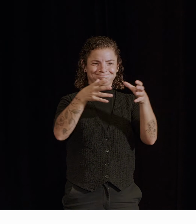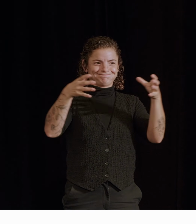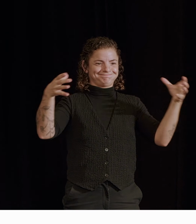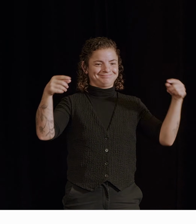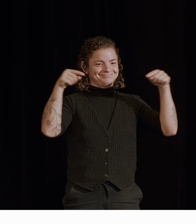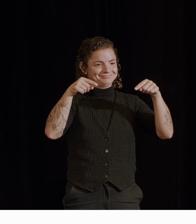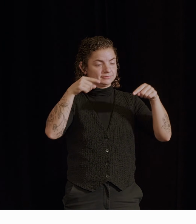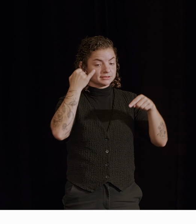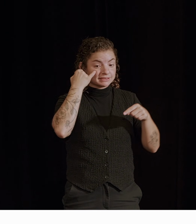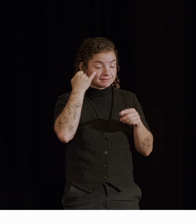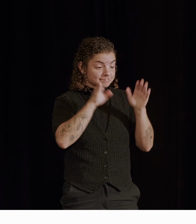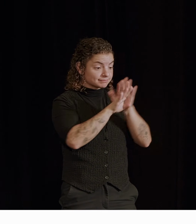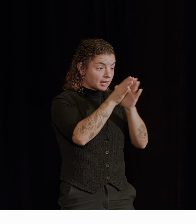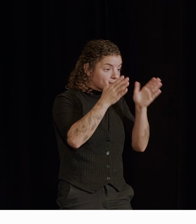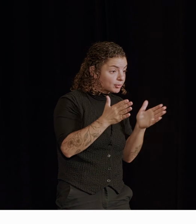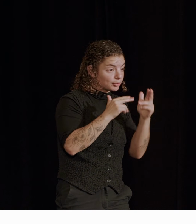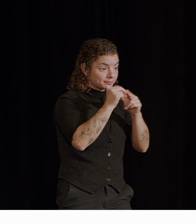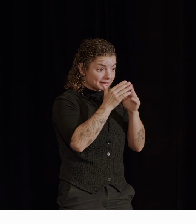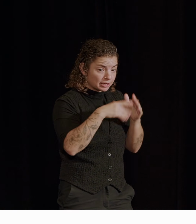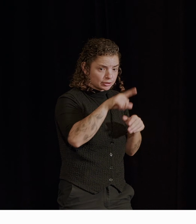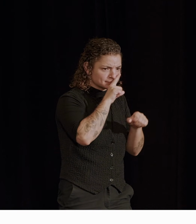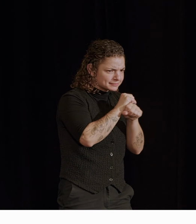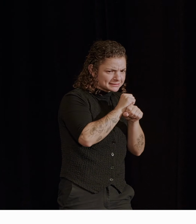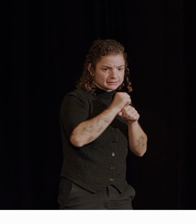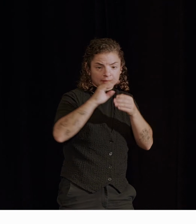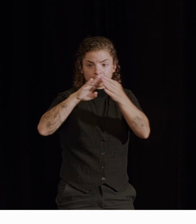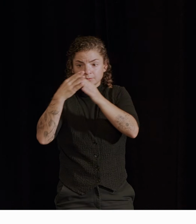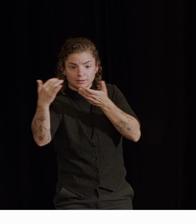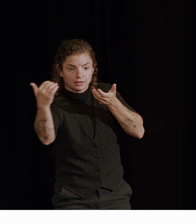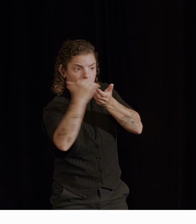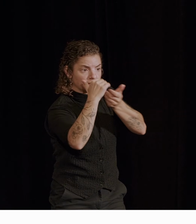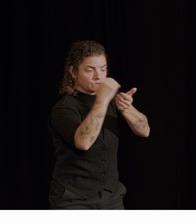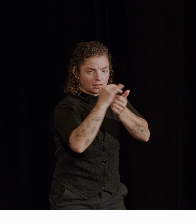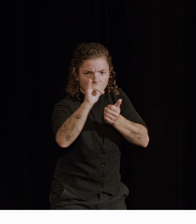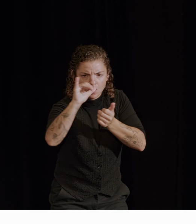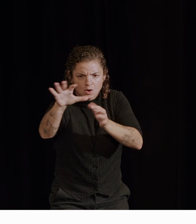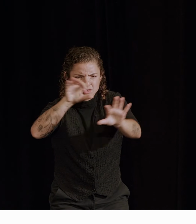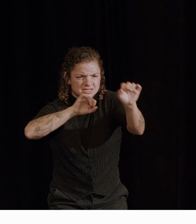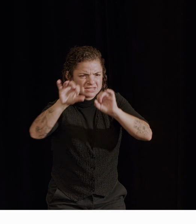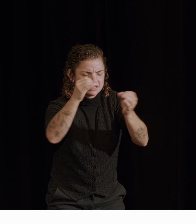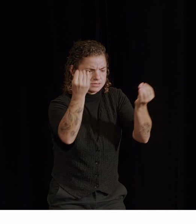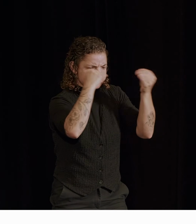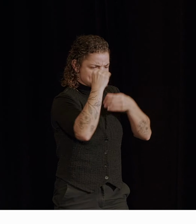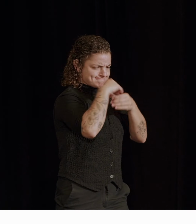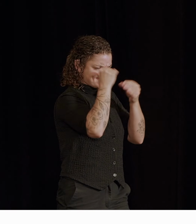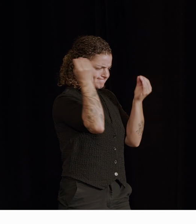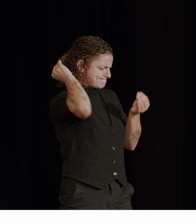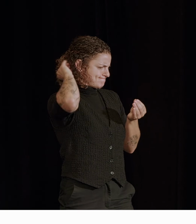Ray Ban Meta represents what accessible AI can look like in the present, practical,